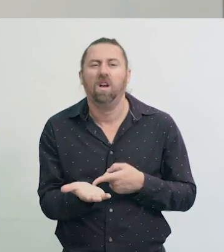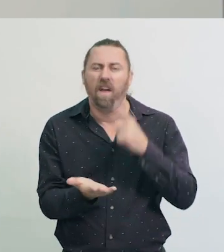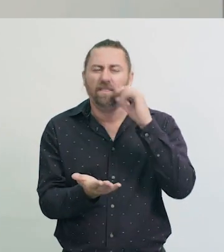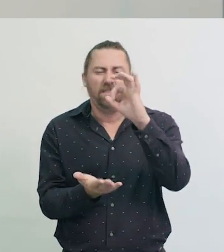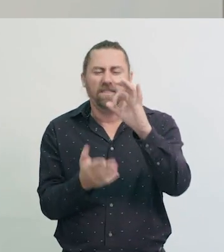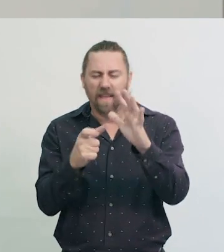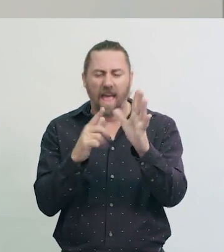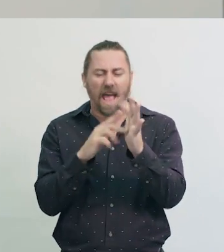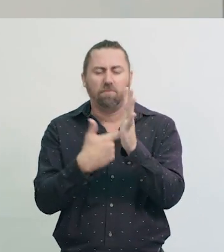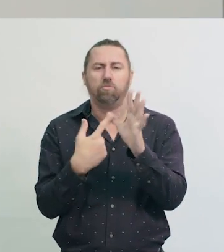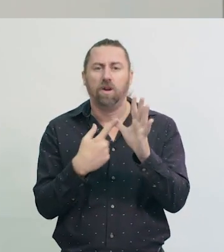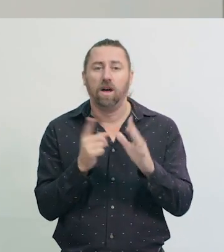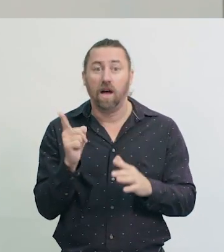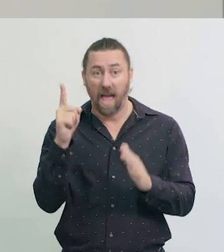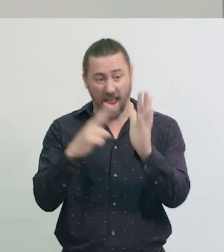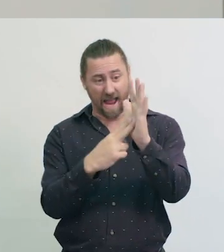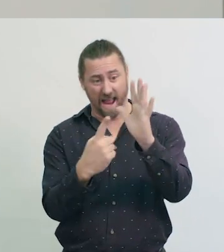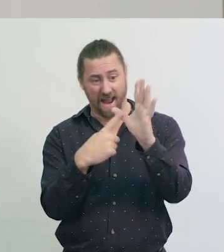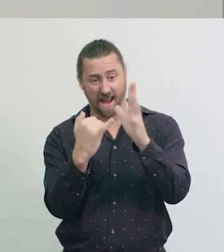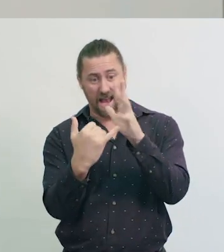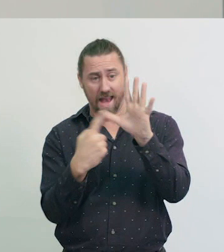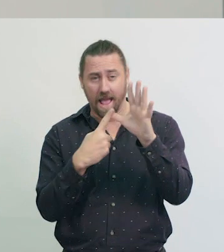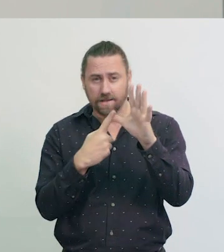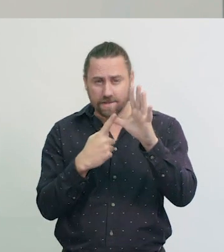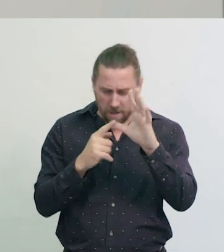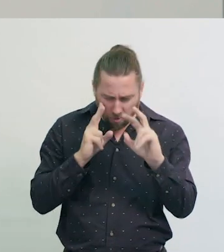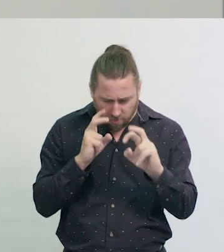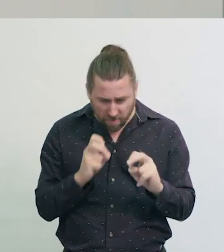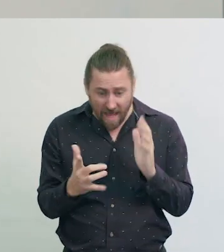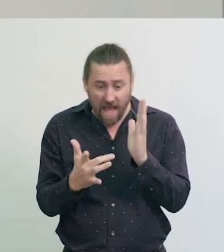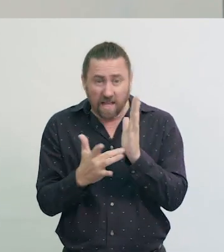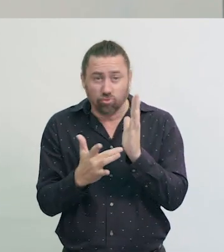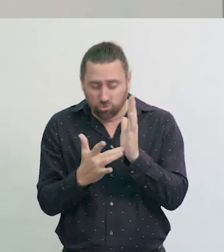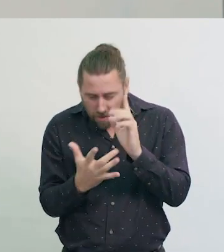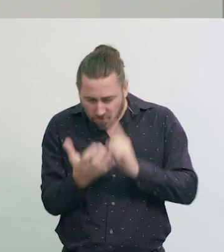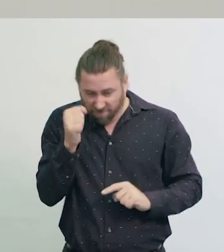A NASA scientist developed the technology that is found in the camera of mobile phones.